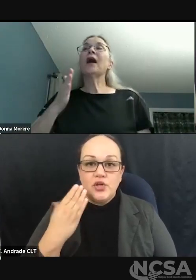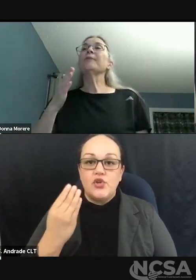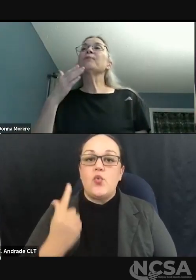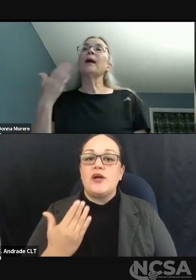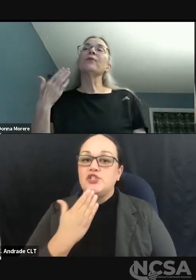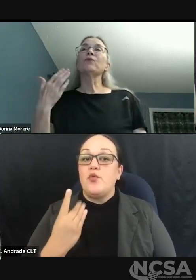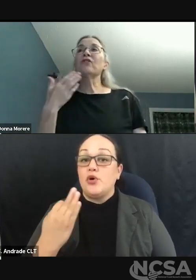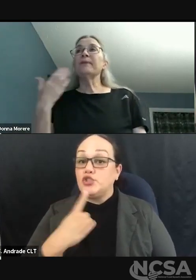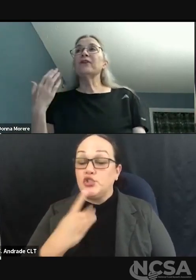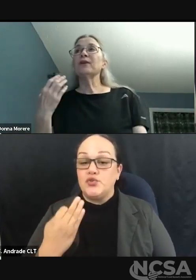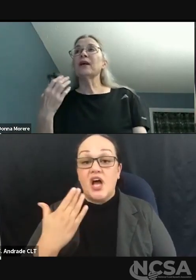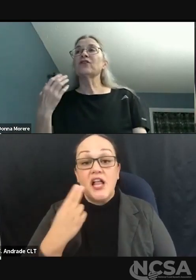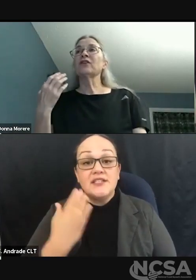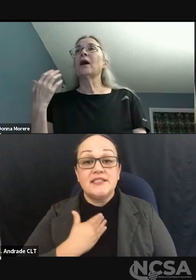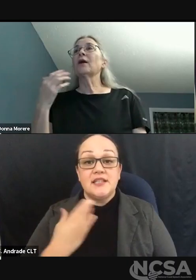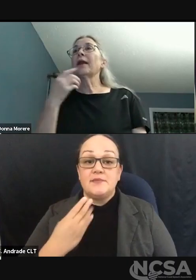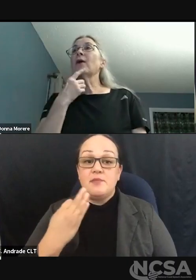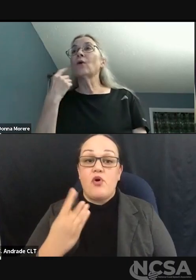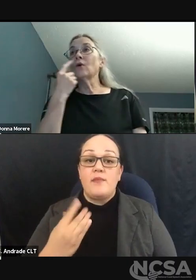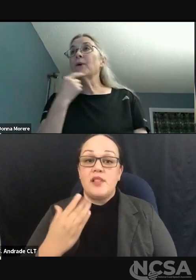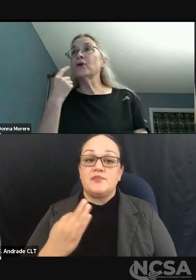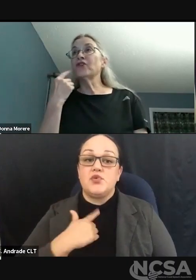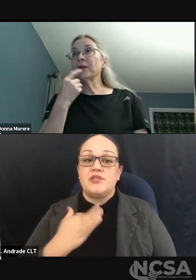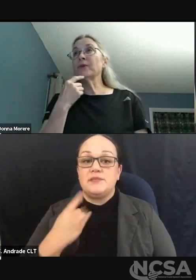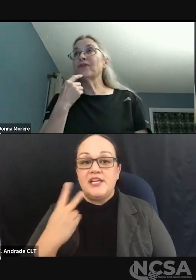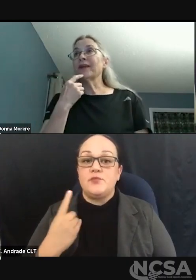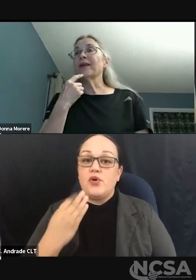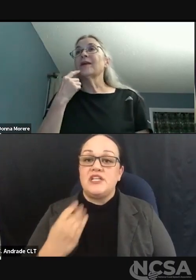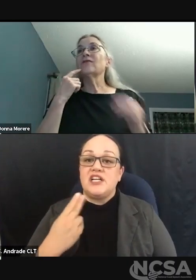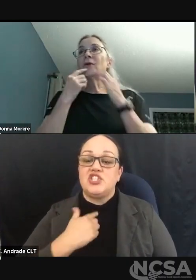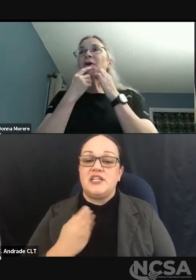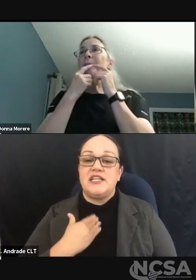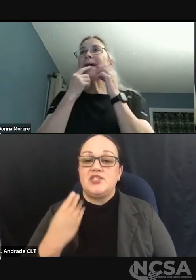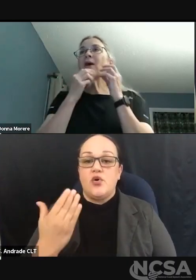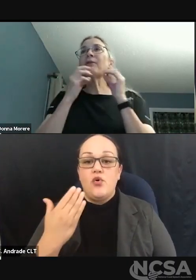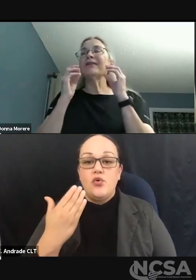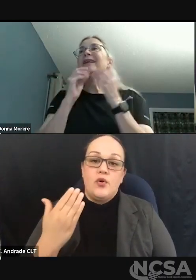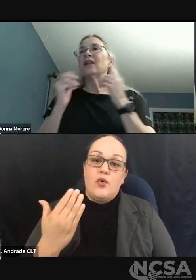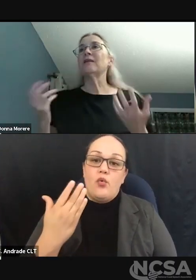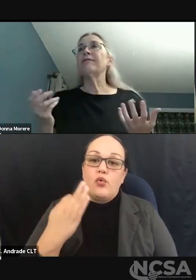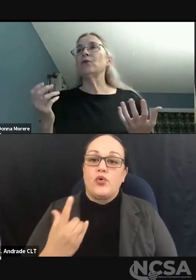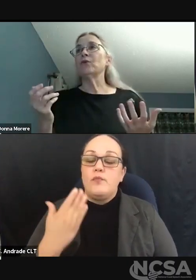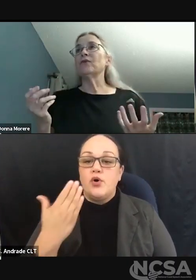Other times, problems with speech production are like oral motor sequencing. So the mouth is getting confused.